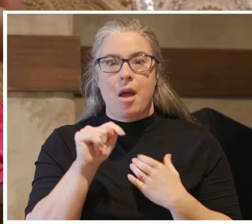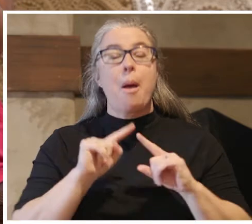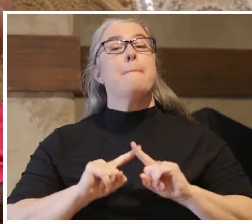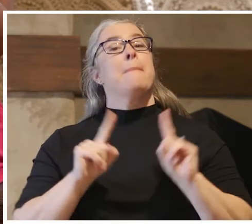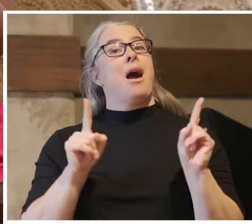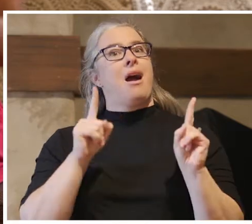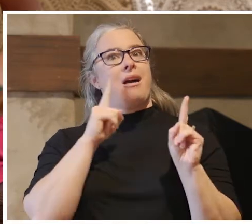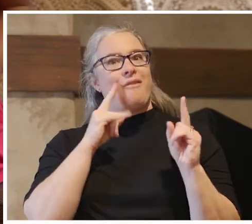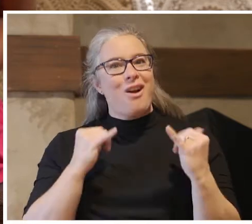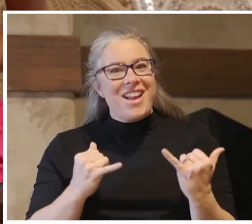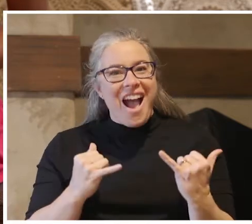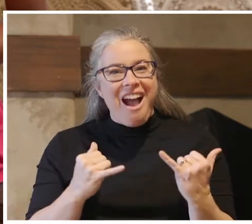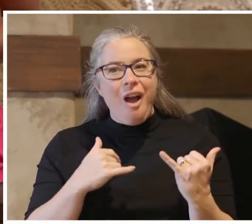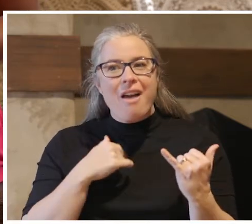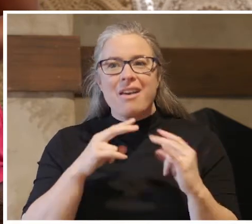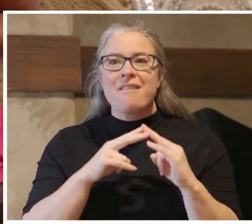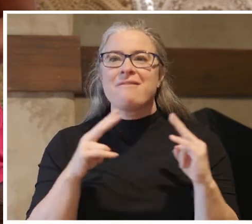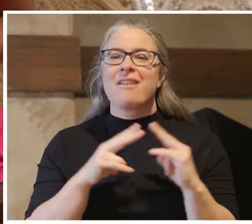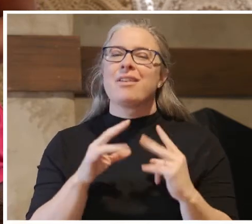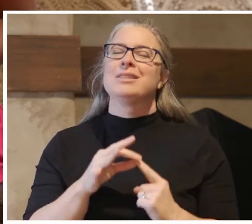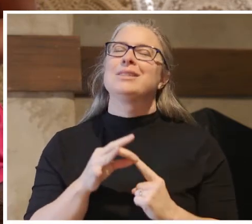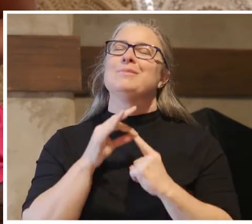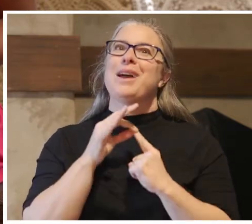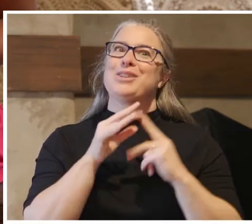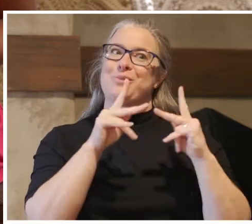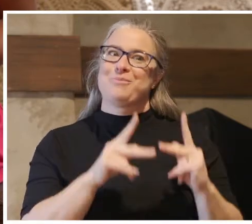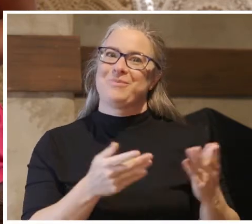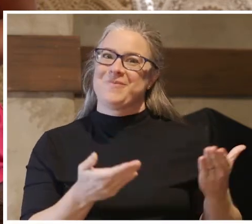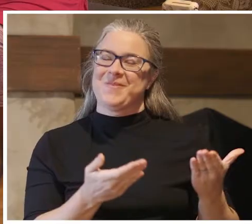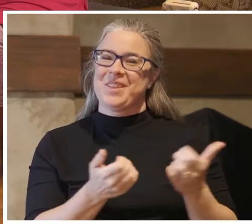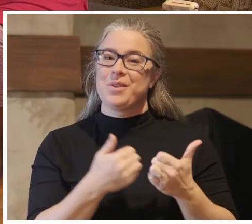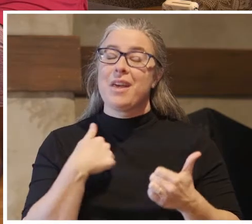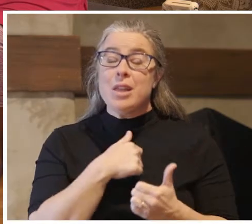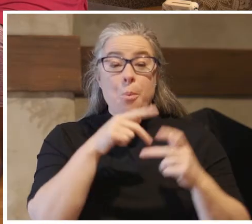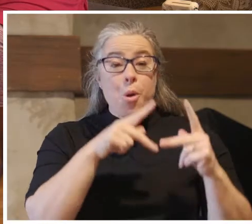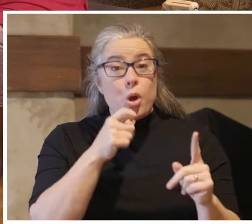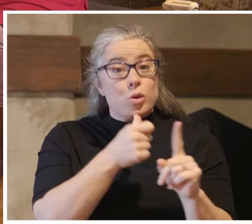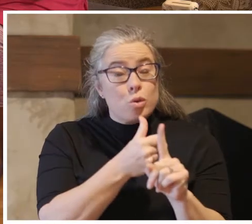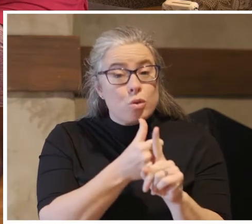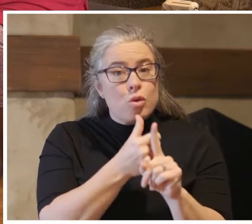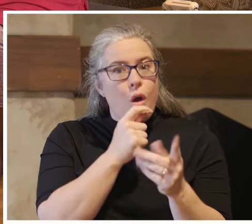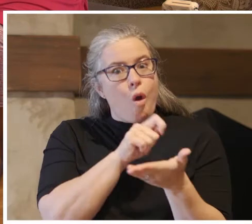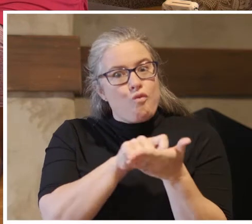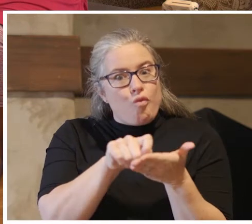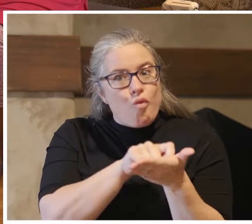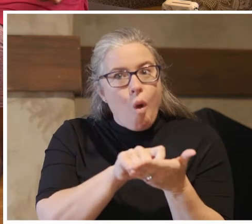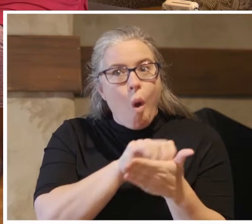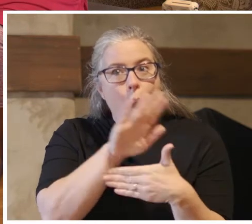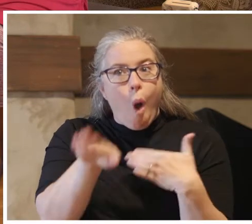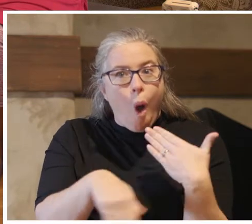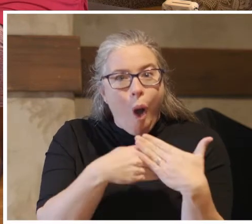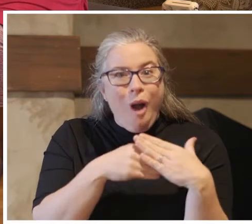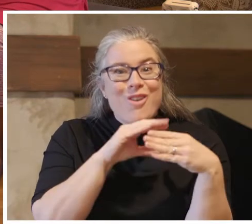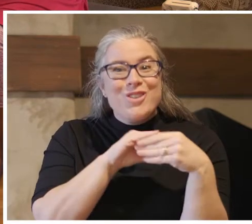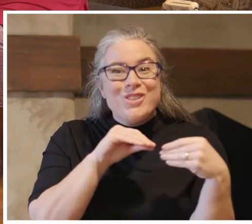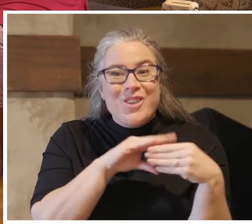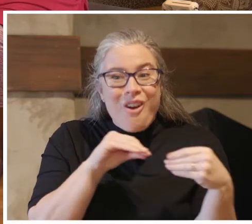But for now, I have a very special guest for us. It's the person that wrote all of those stories